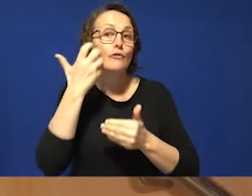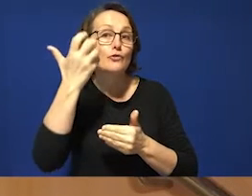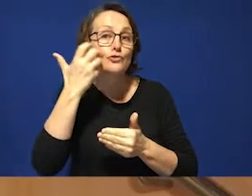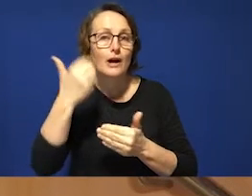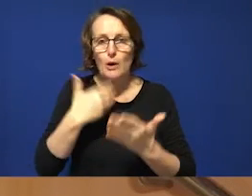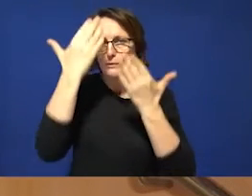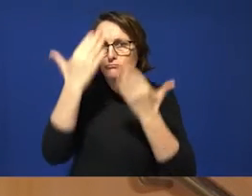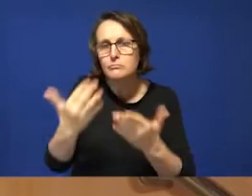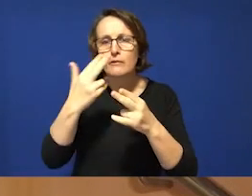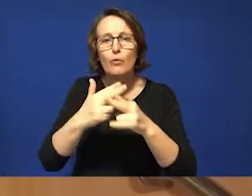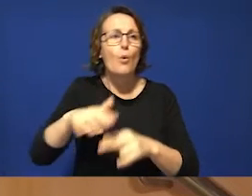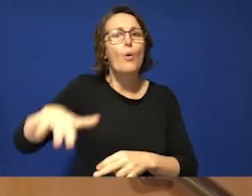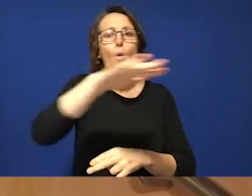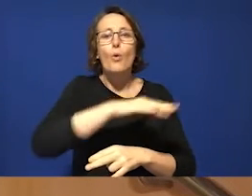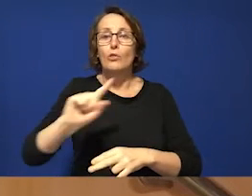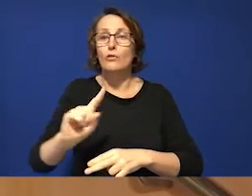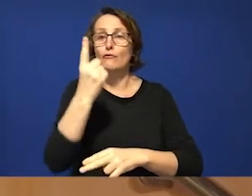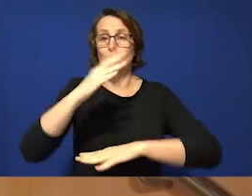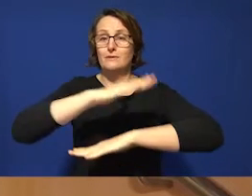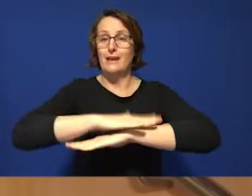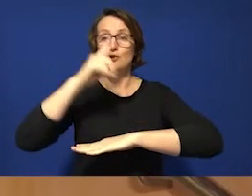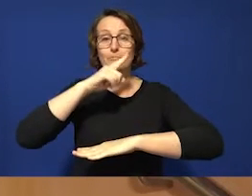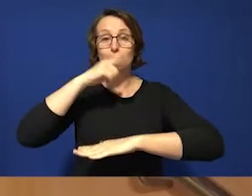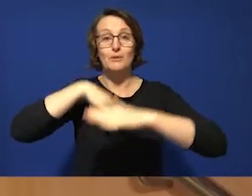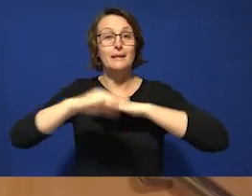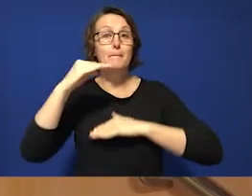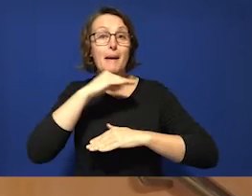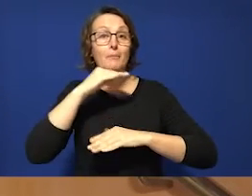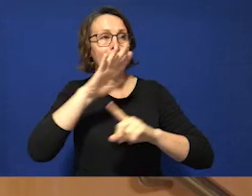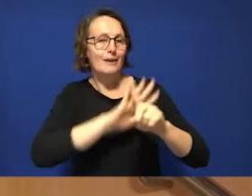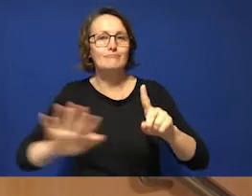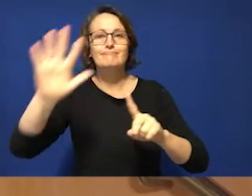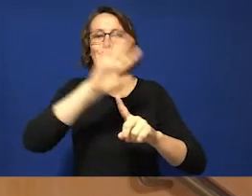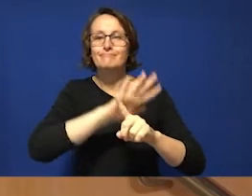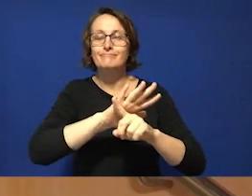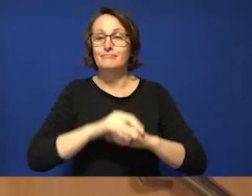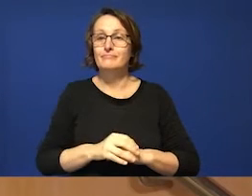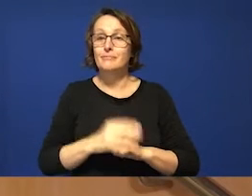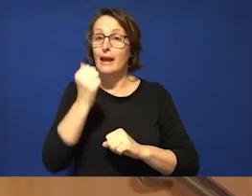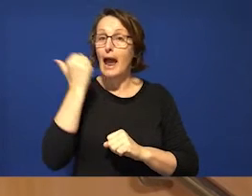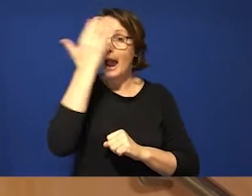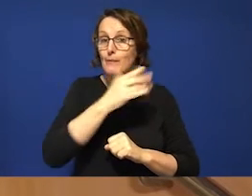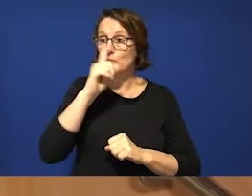in the wider Melbourne community and beyond. Indigenous sovereignty has never been seated in Australia.